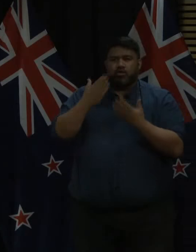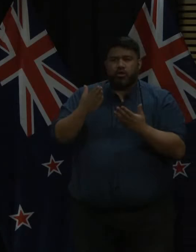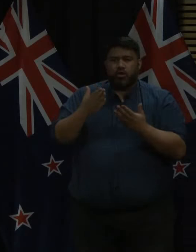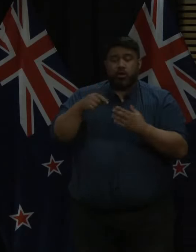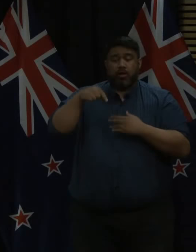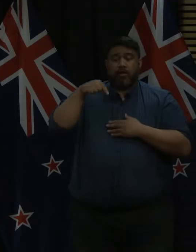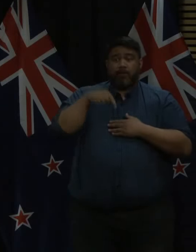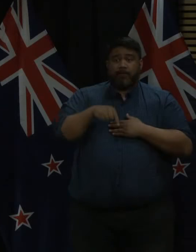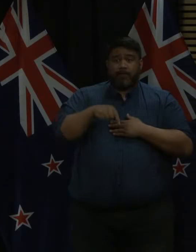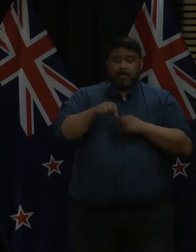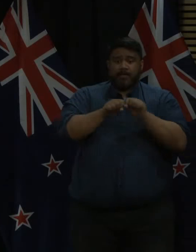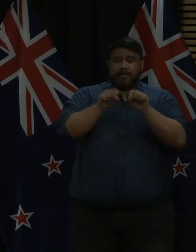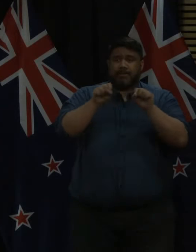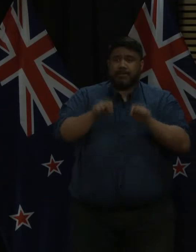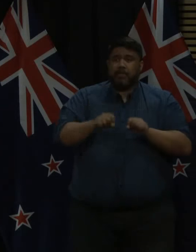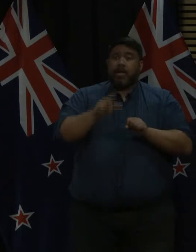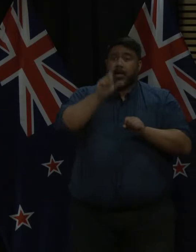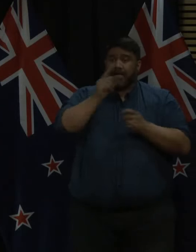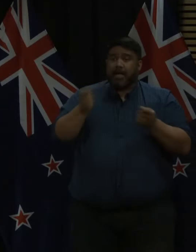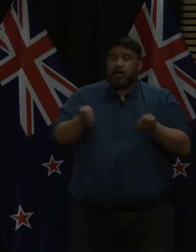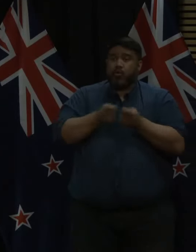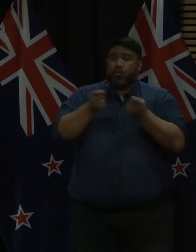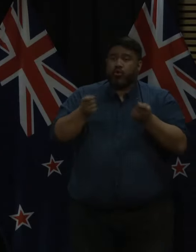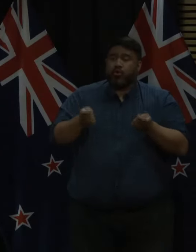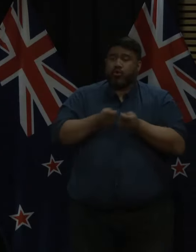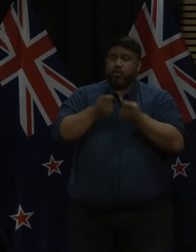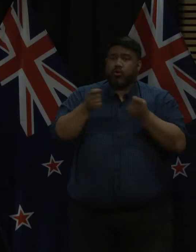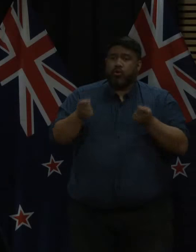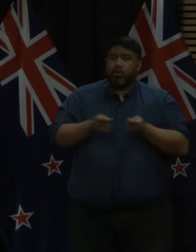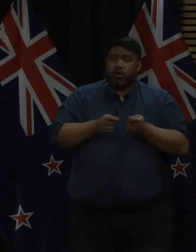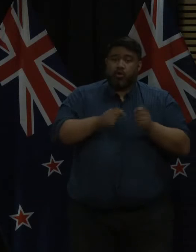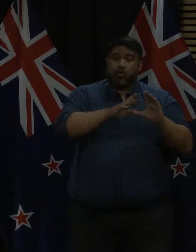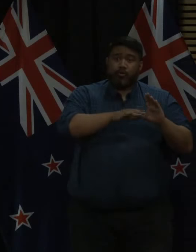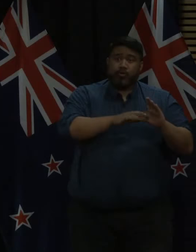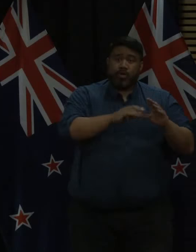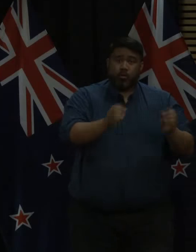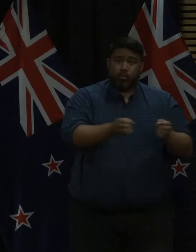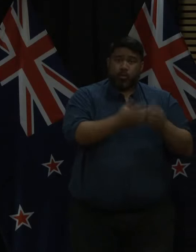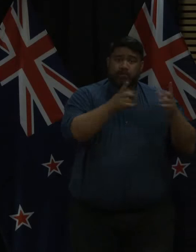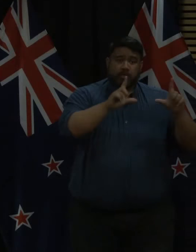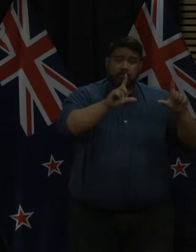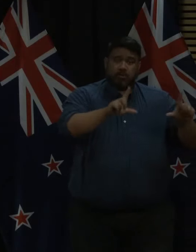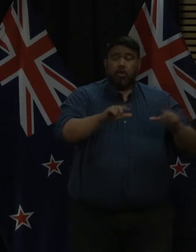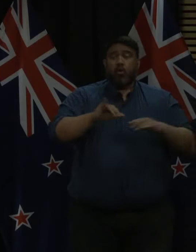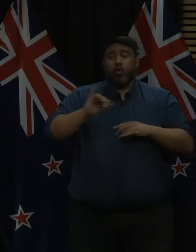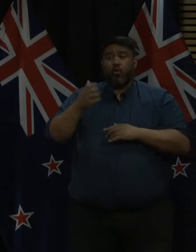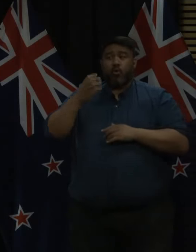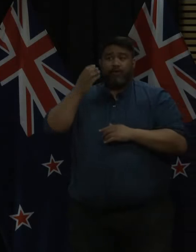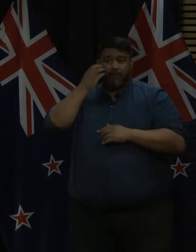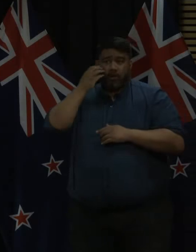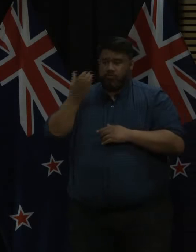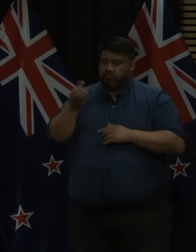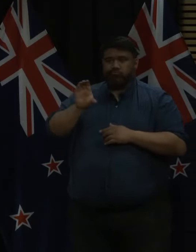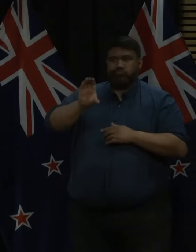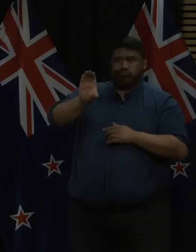And the last slide here is to